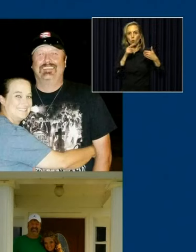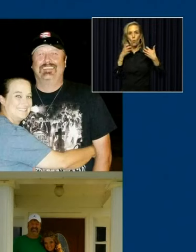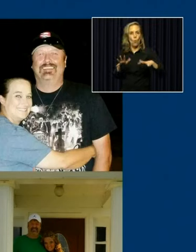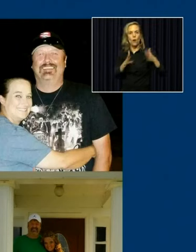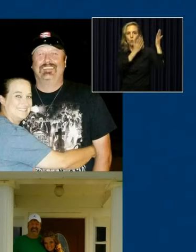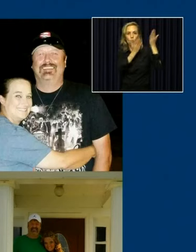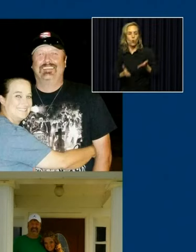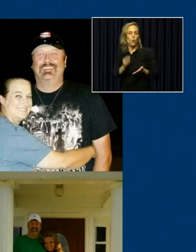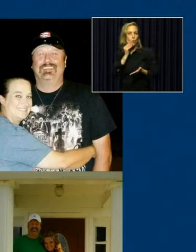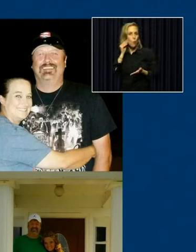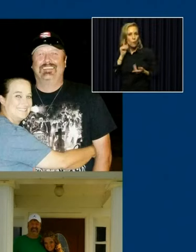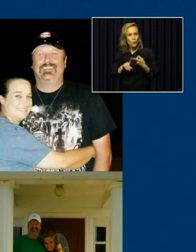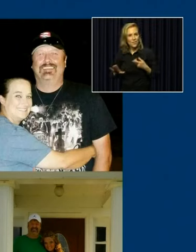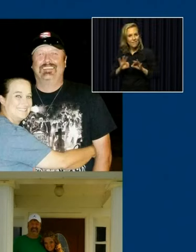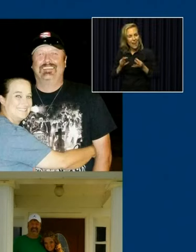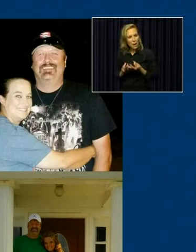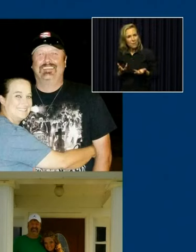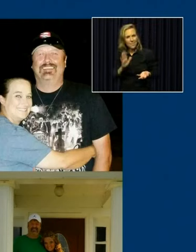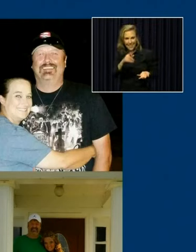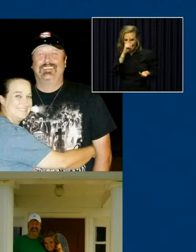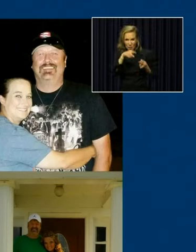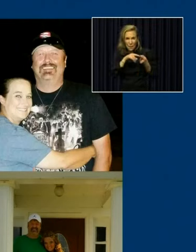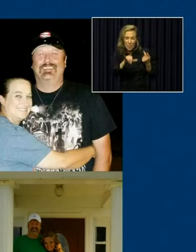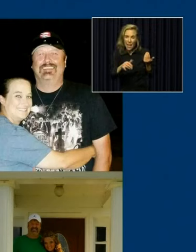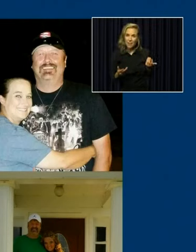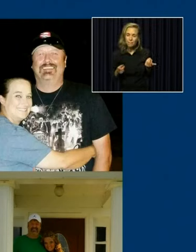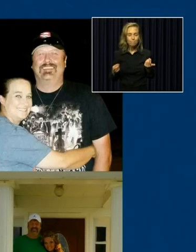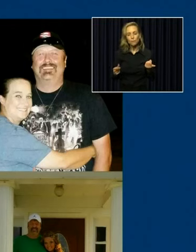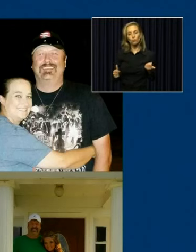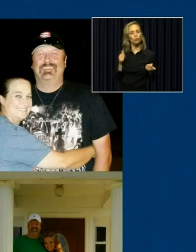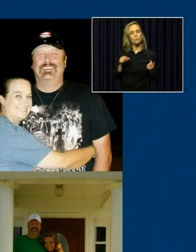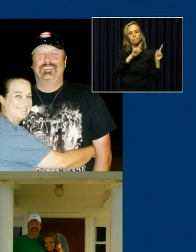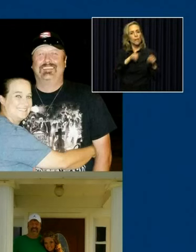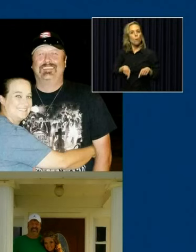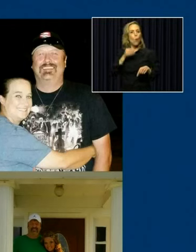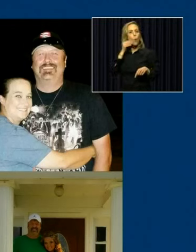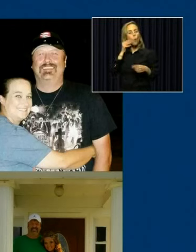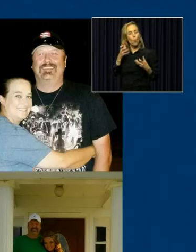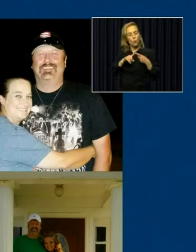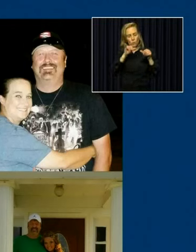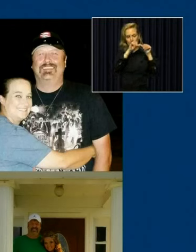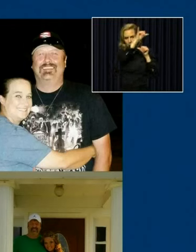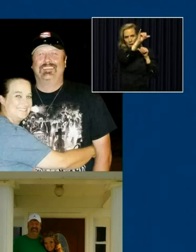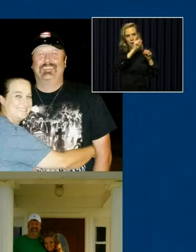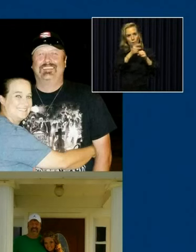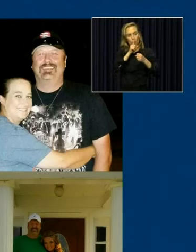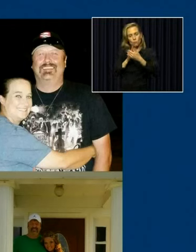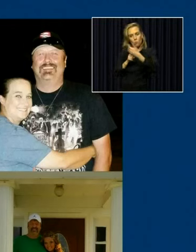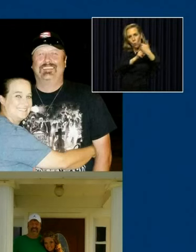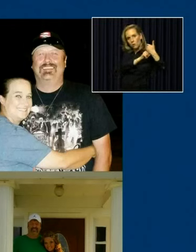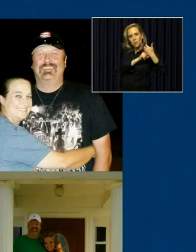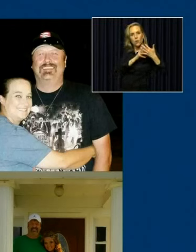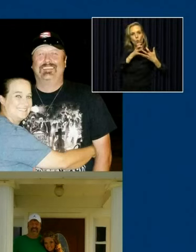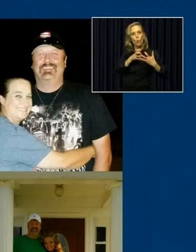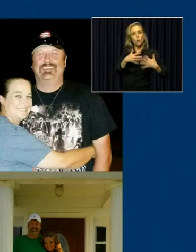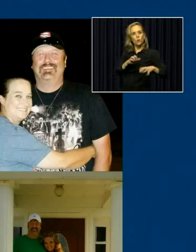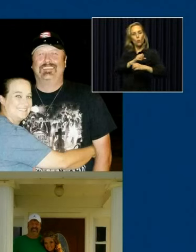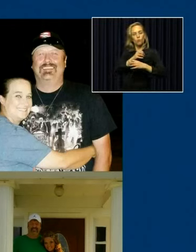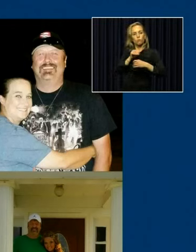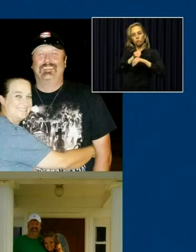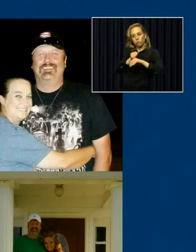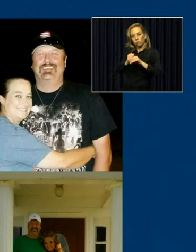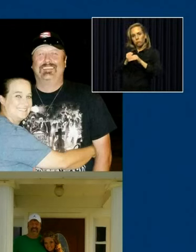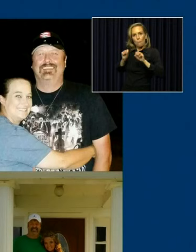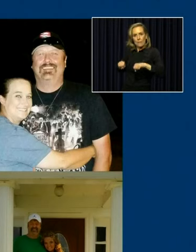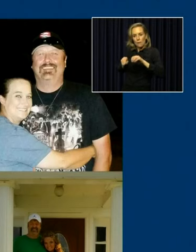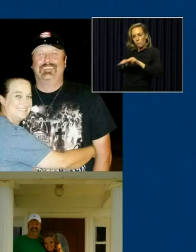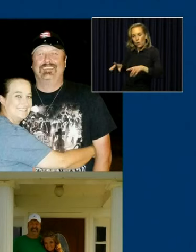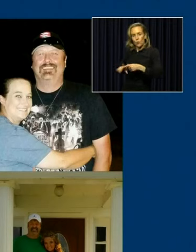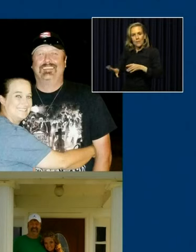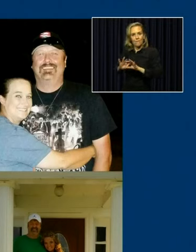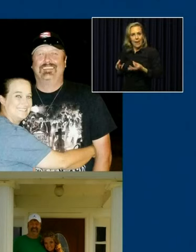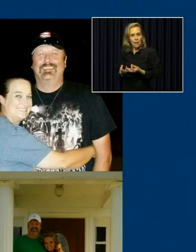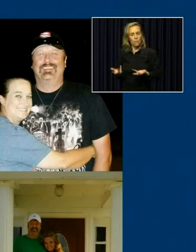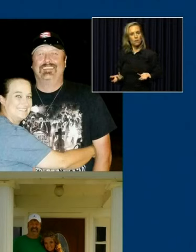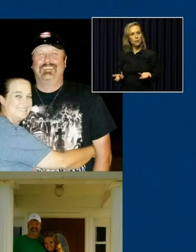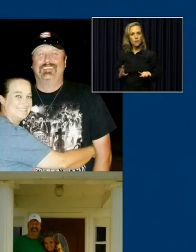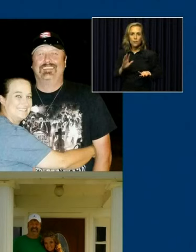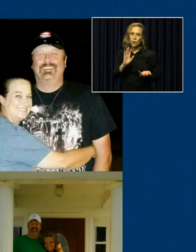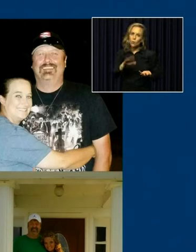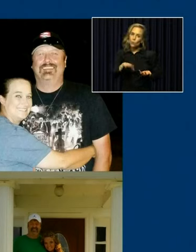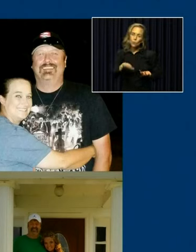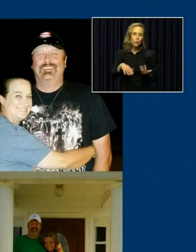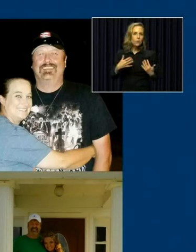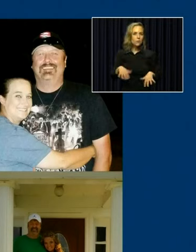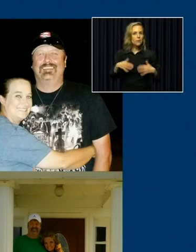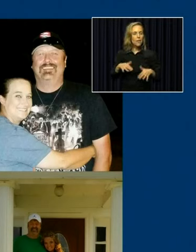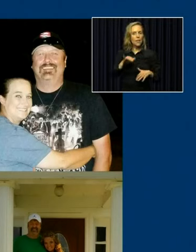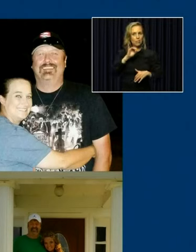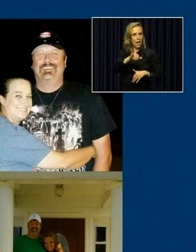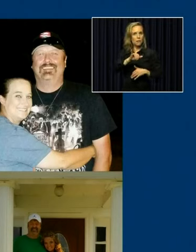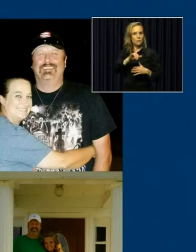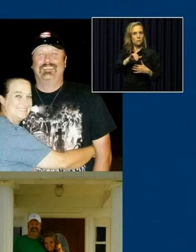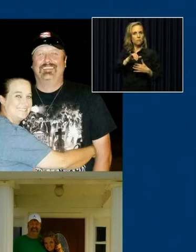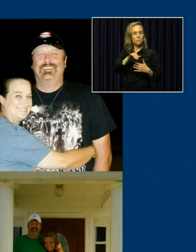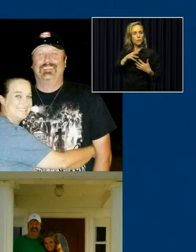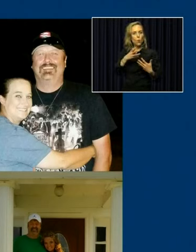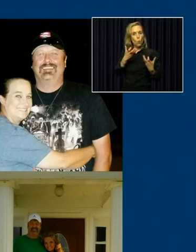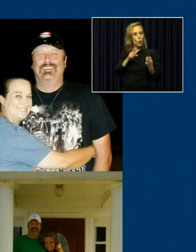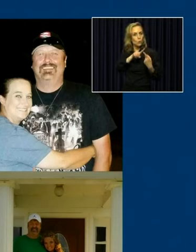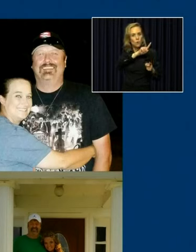OFF.